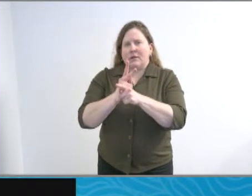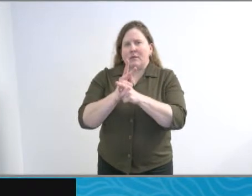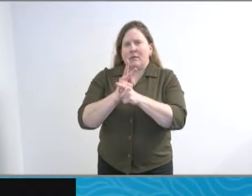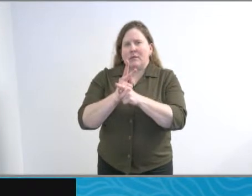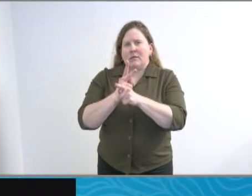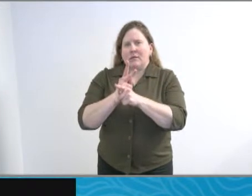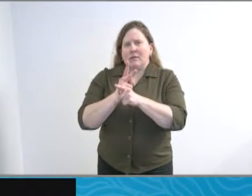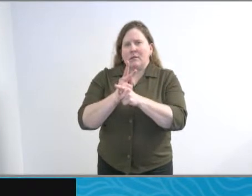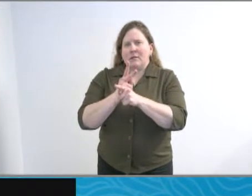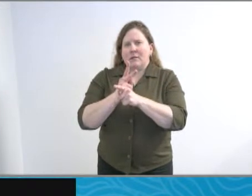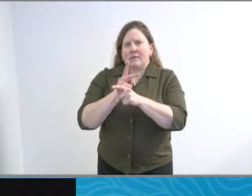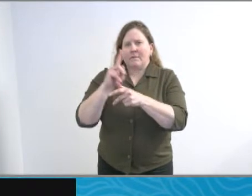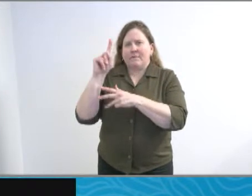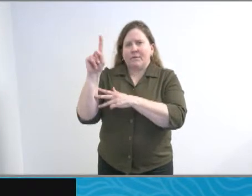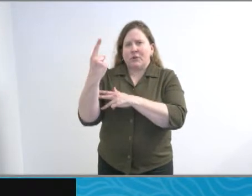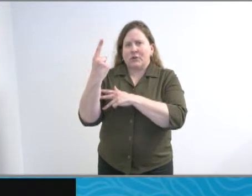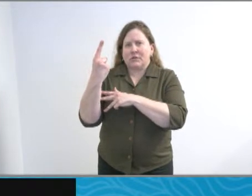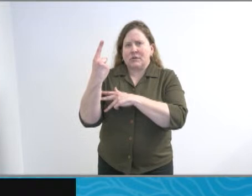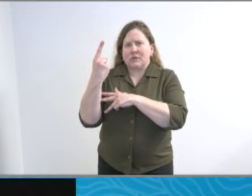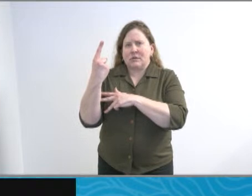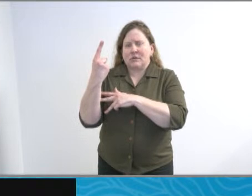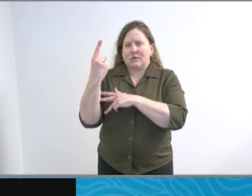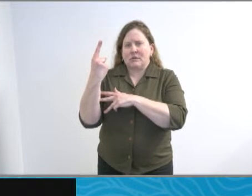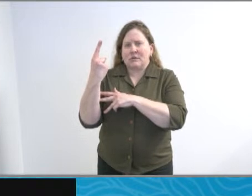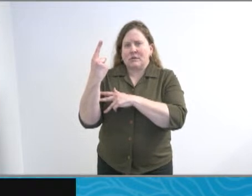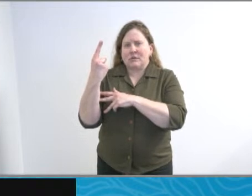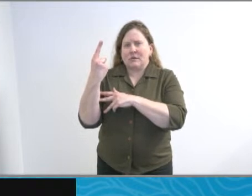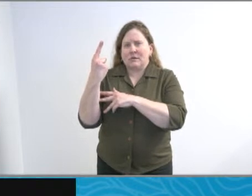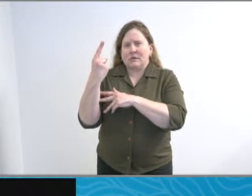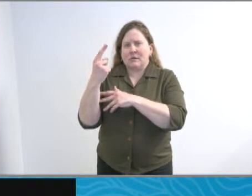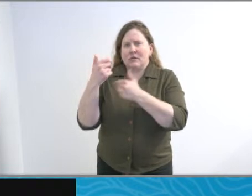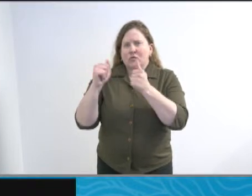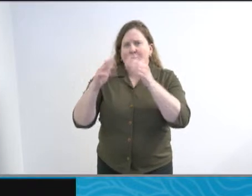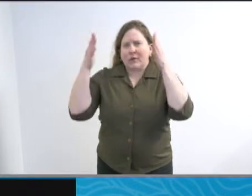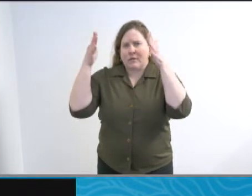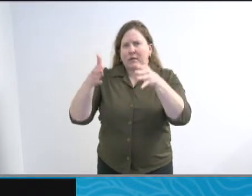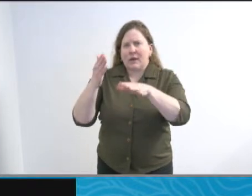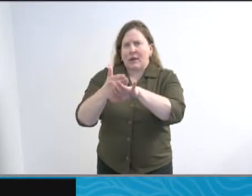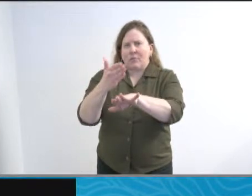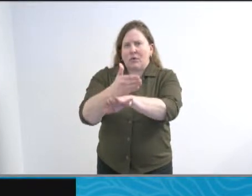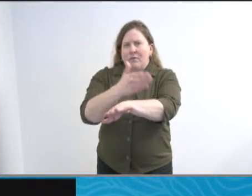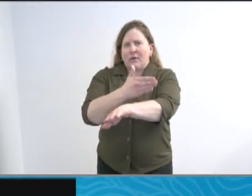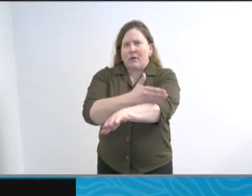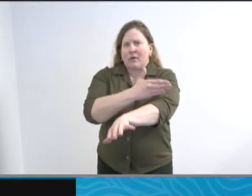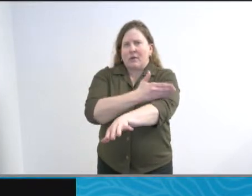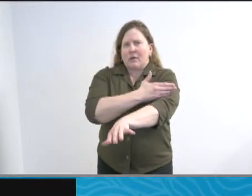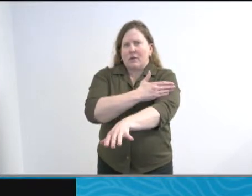and make it definitely something that we are trying to concentrate and improve on each year.